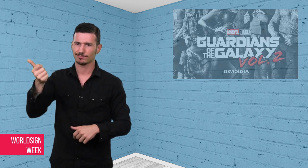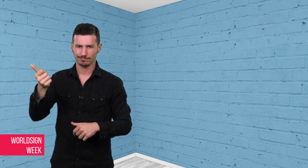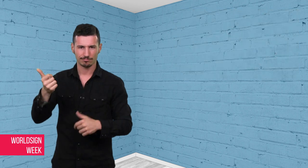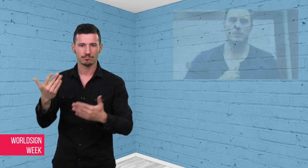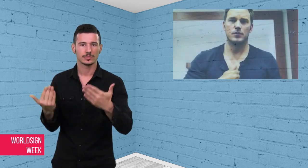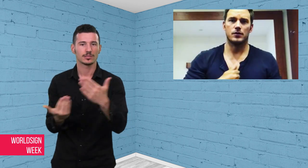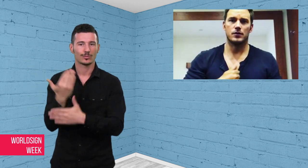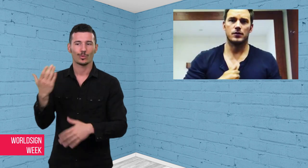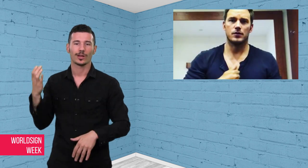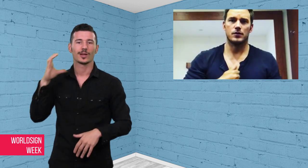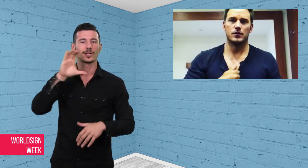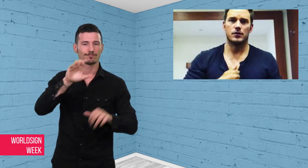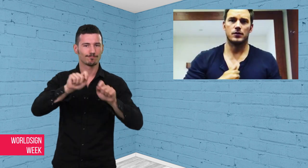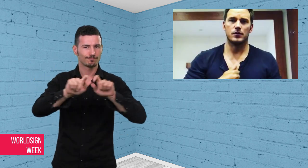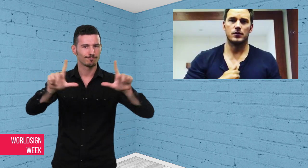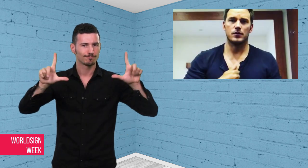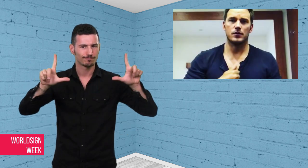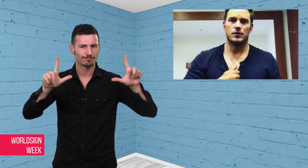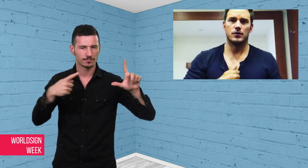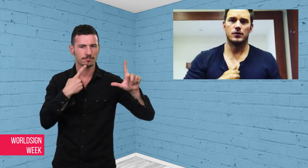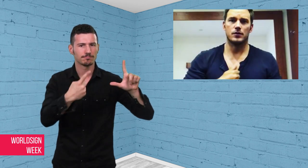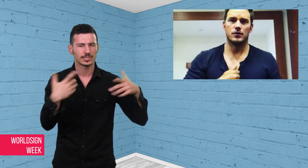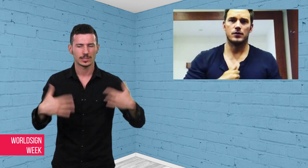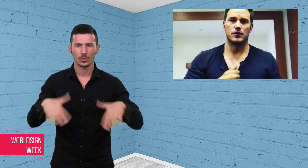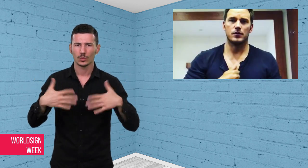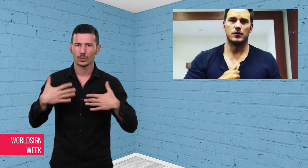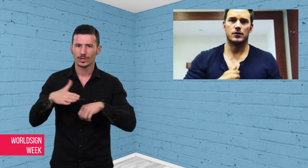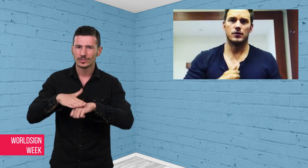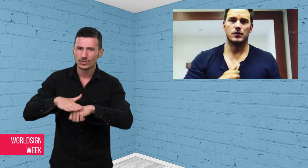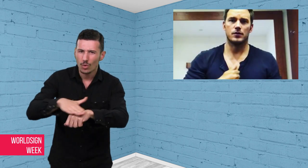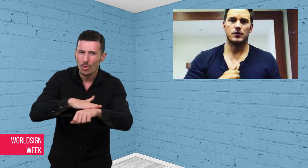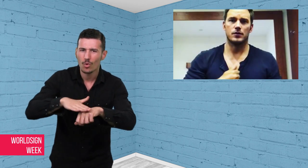which he signed “I am sorry”